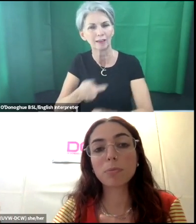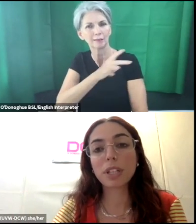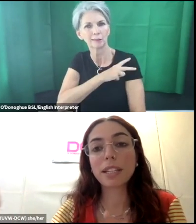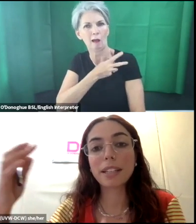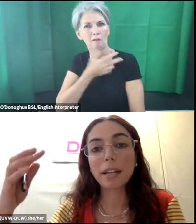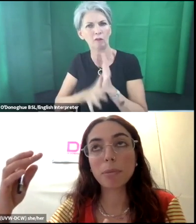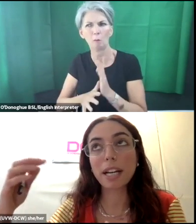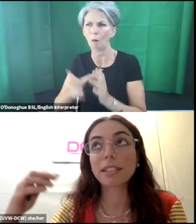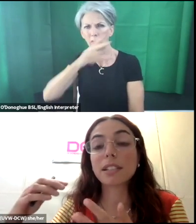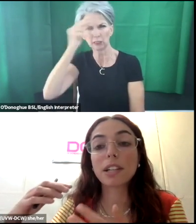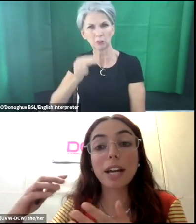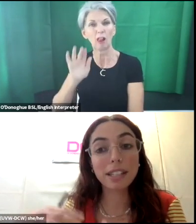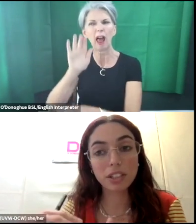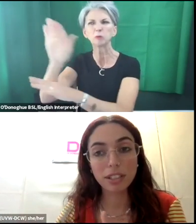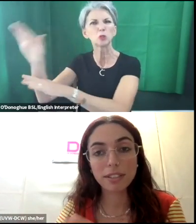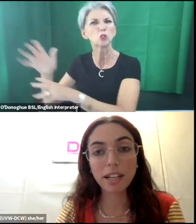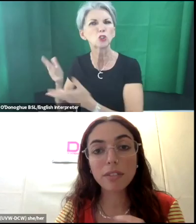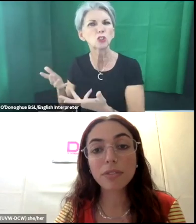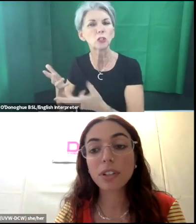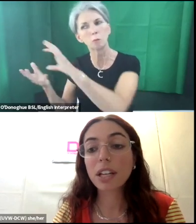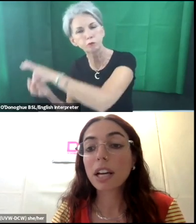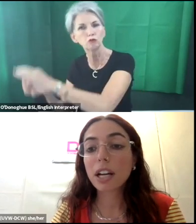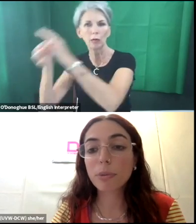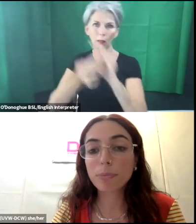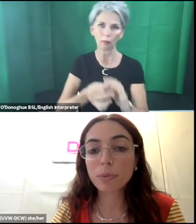and bringing them [in] as NHS staff.